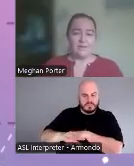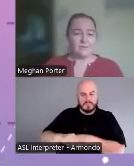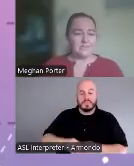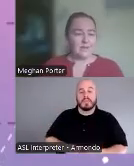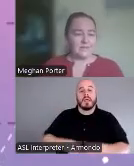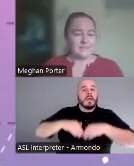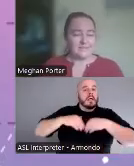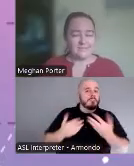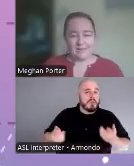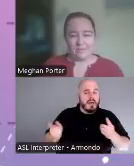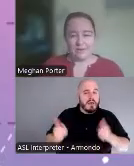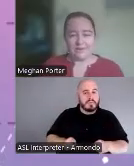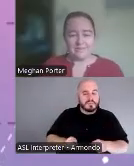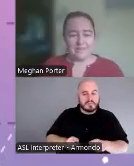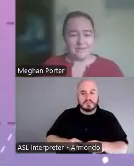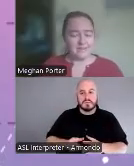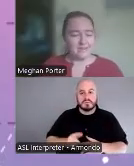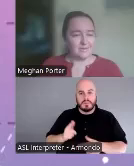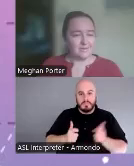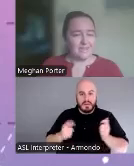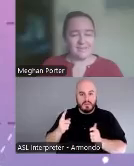was quite a significant one that I'll talk about later.